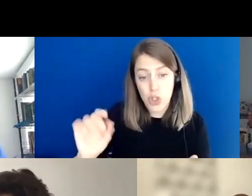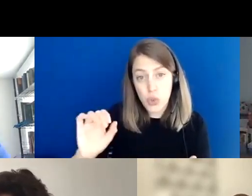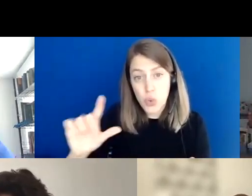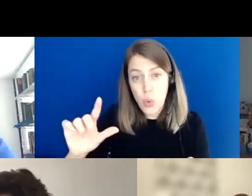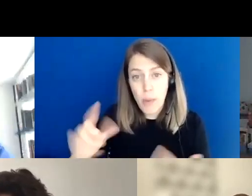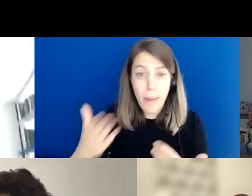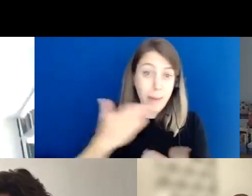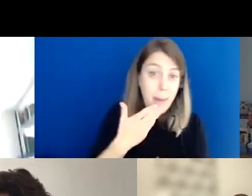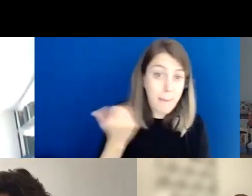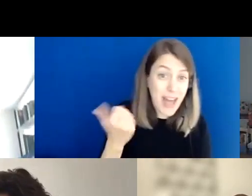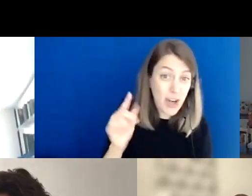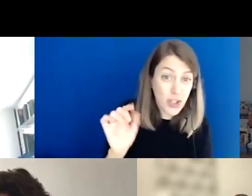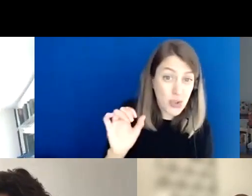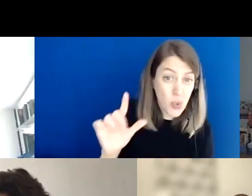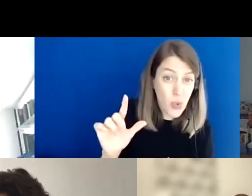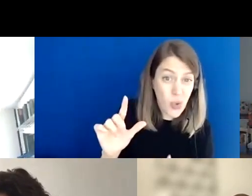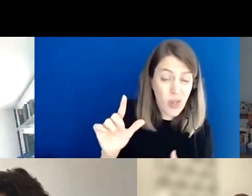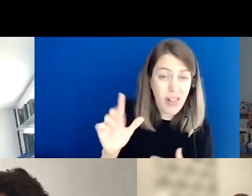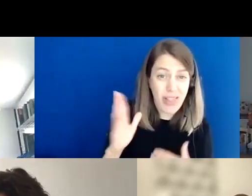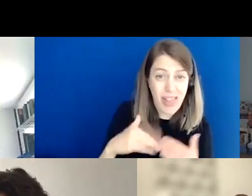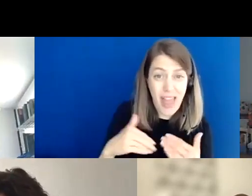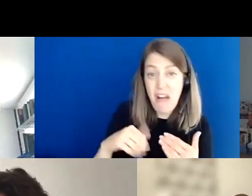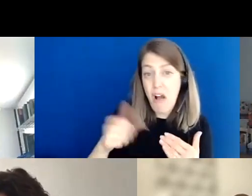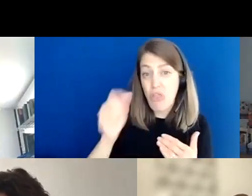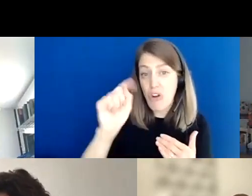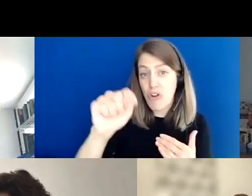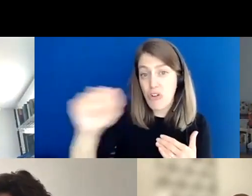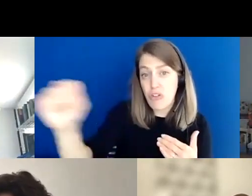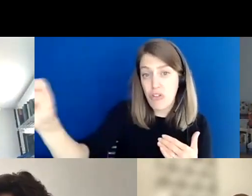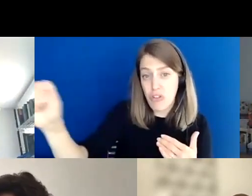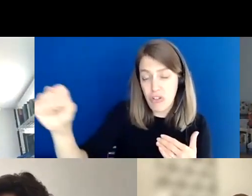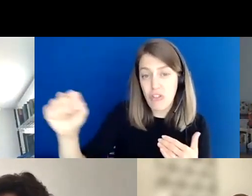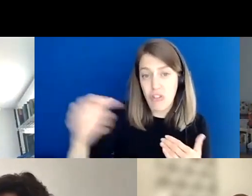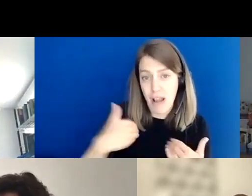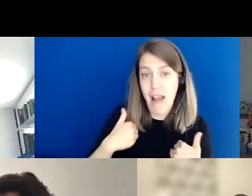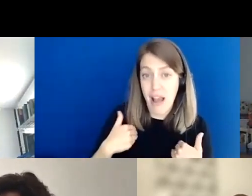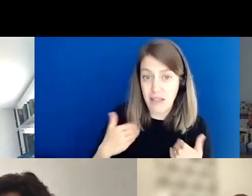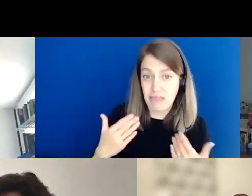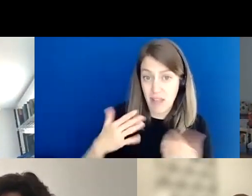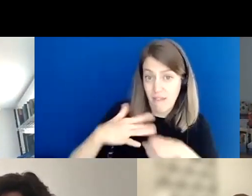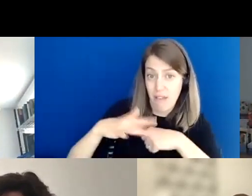than many of the others that we had at our disposal for all those years.